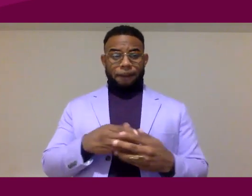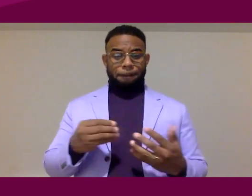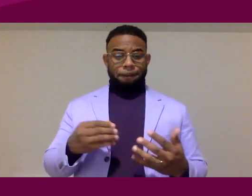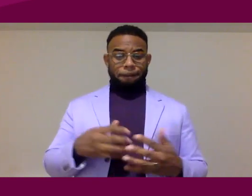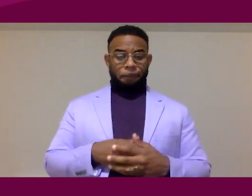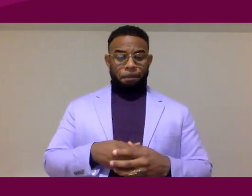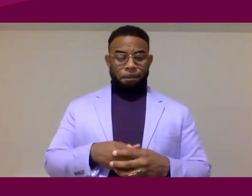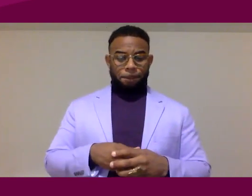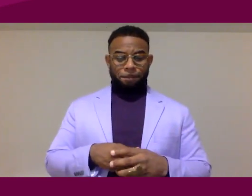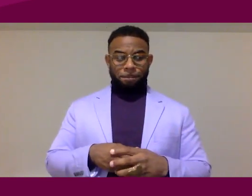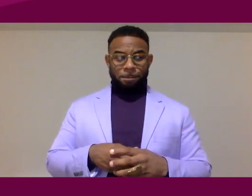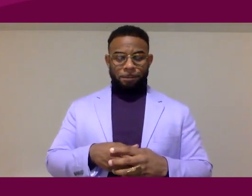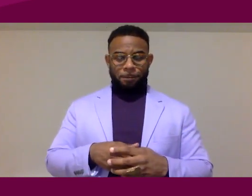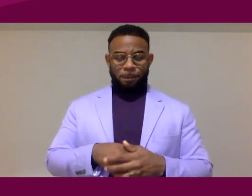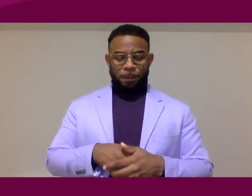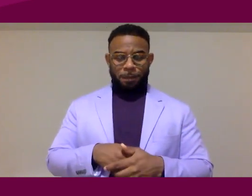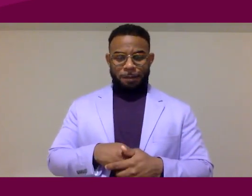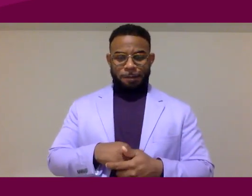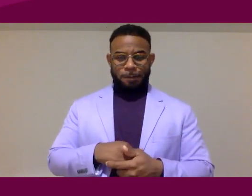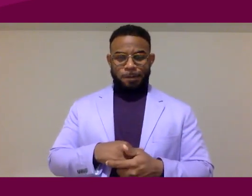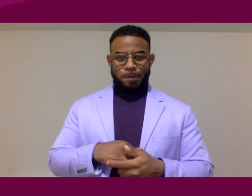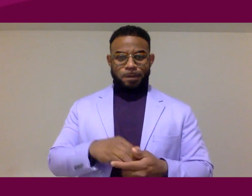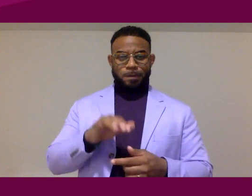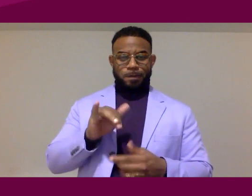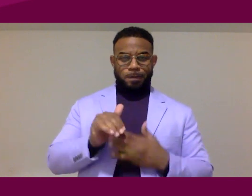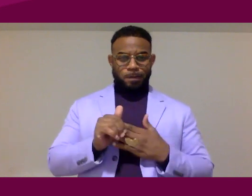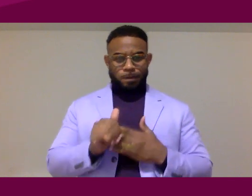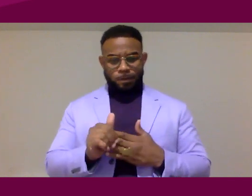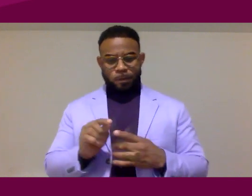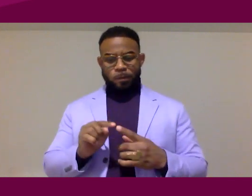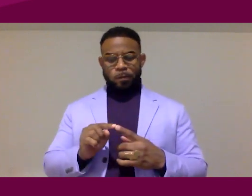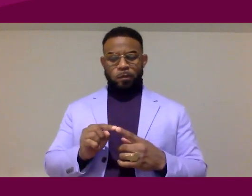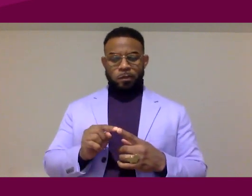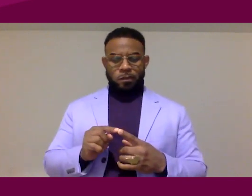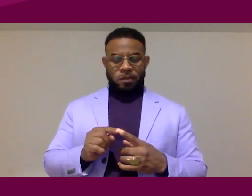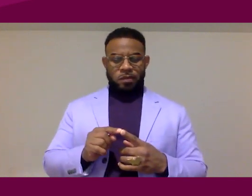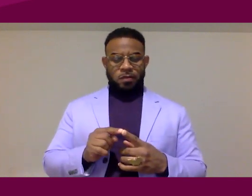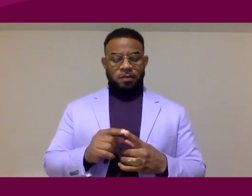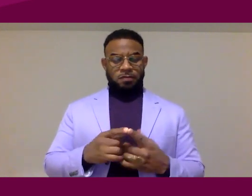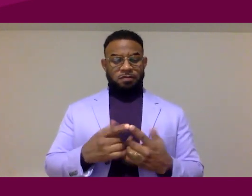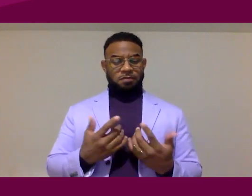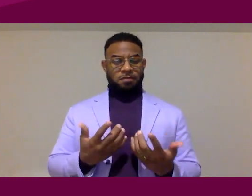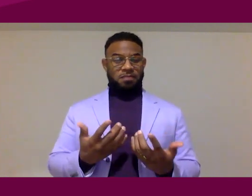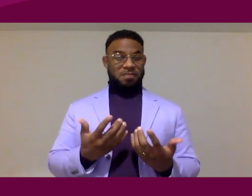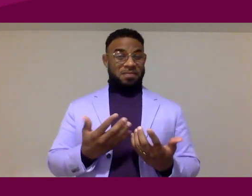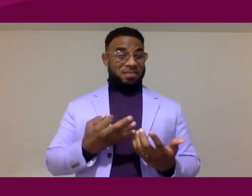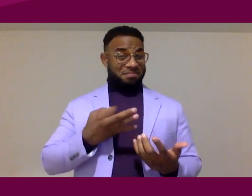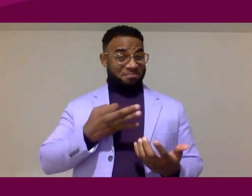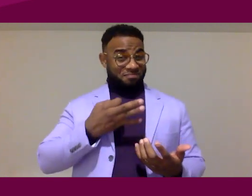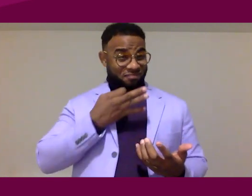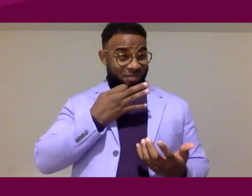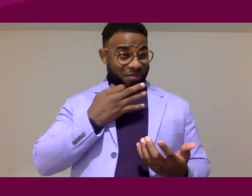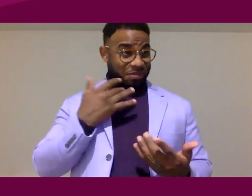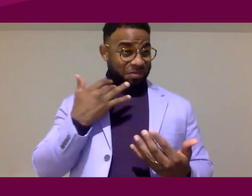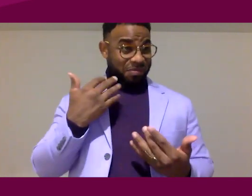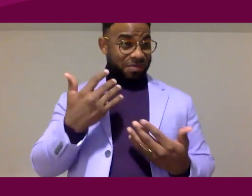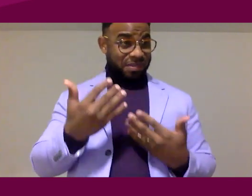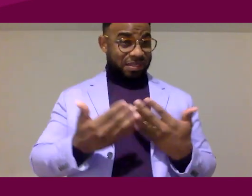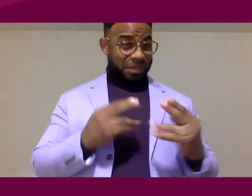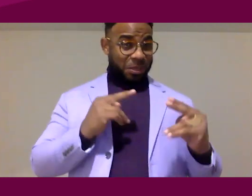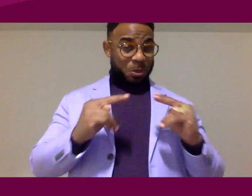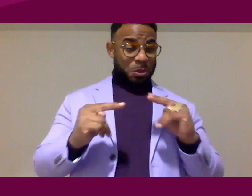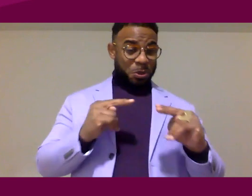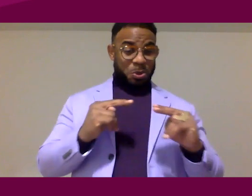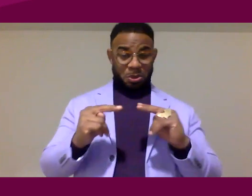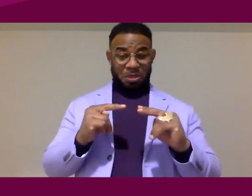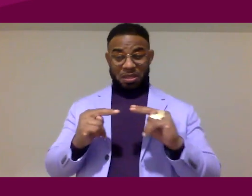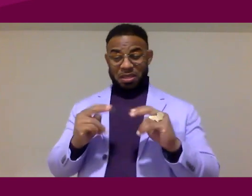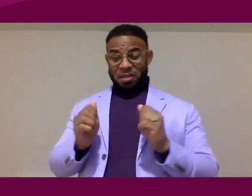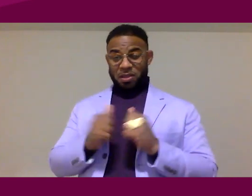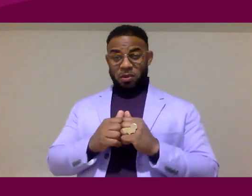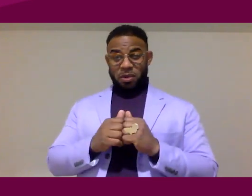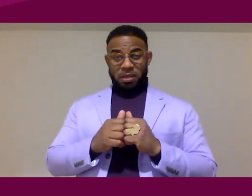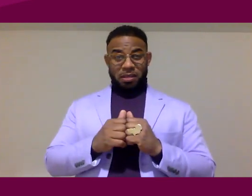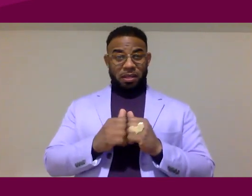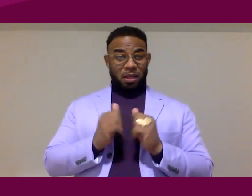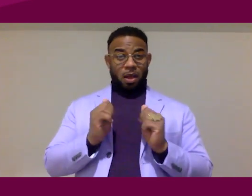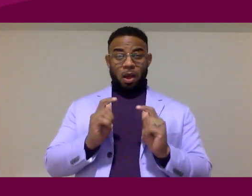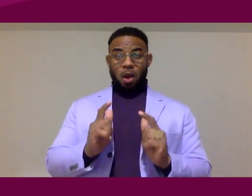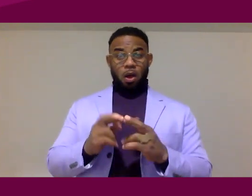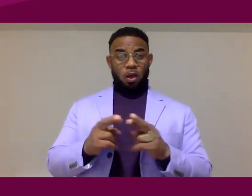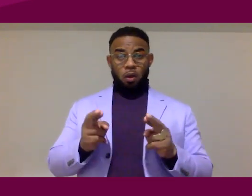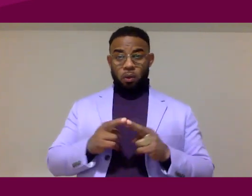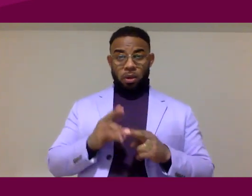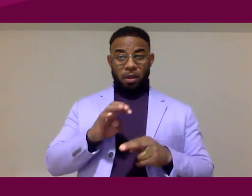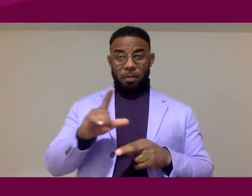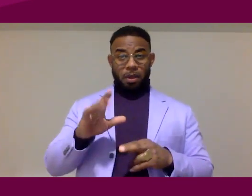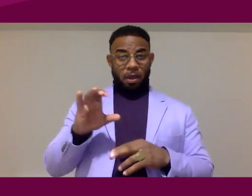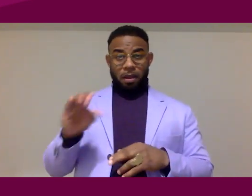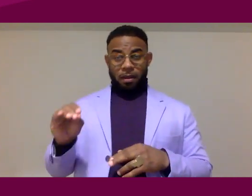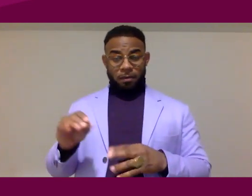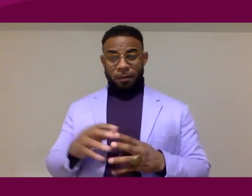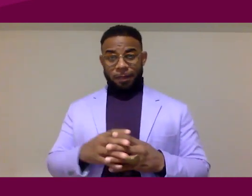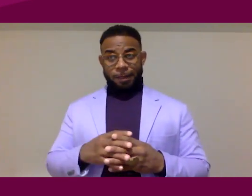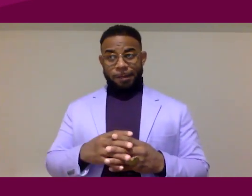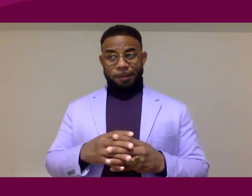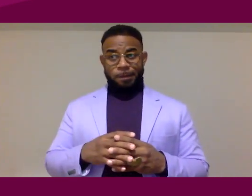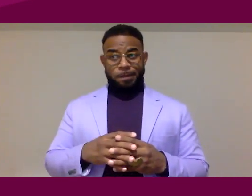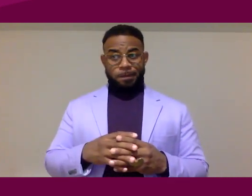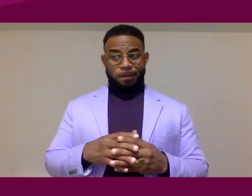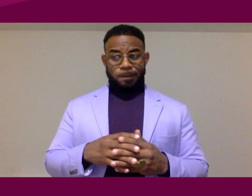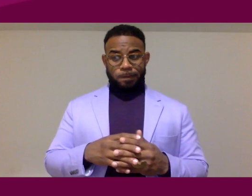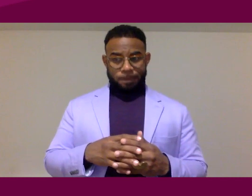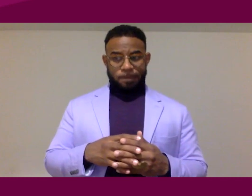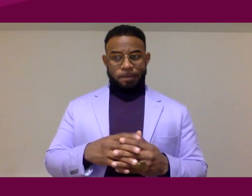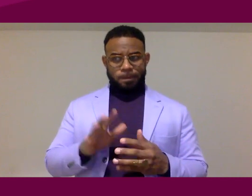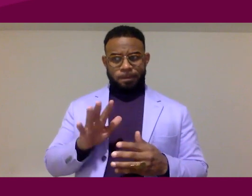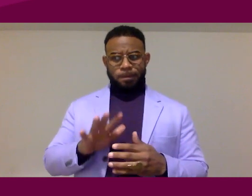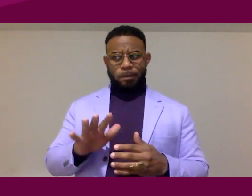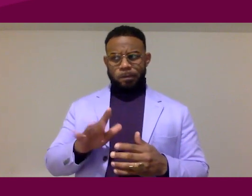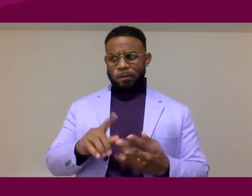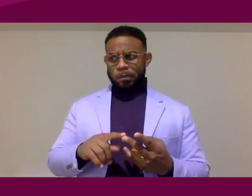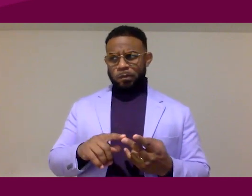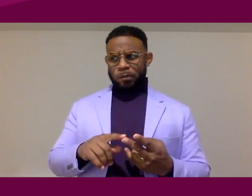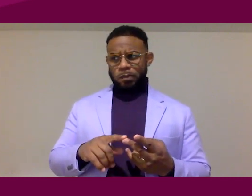And that led to eventually negotiations with all of the regional Bell companies about the